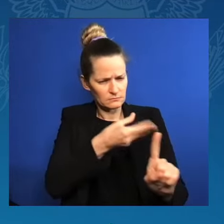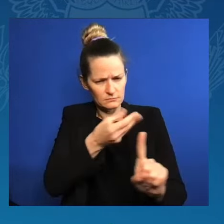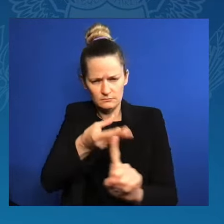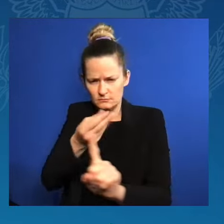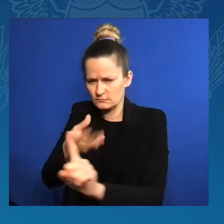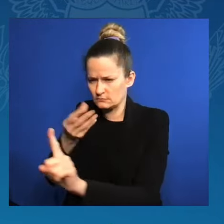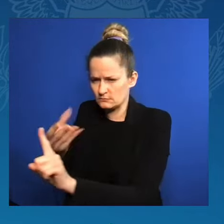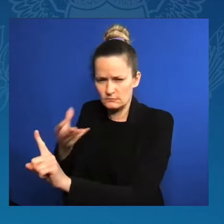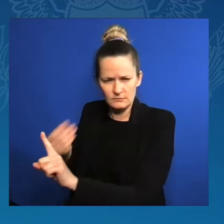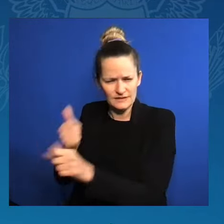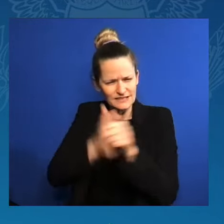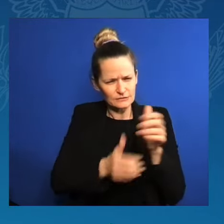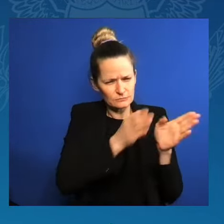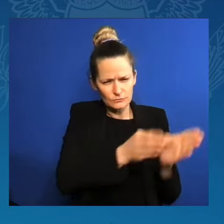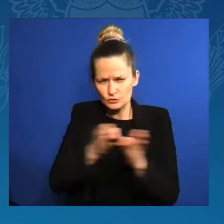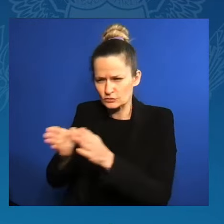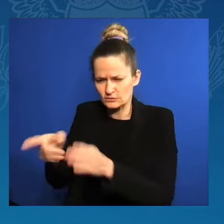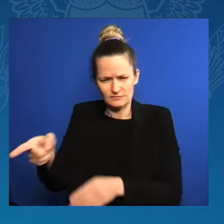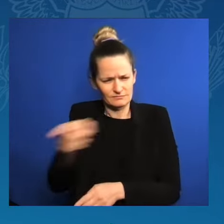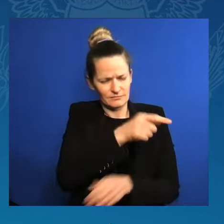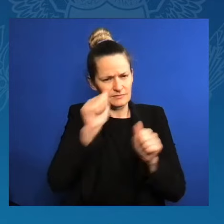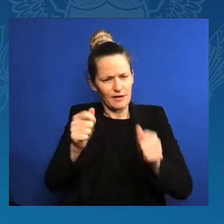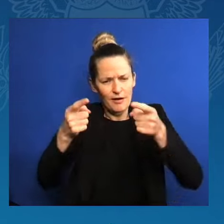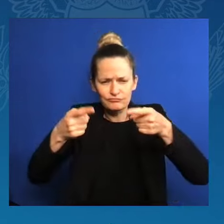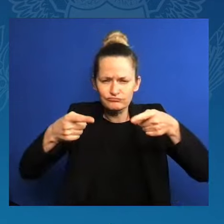Since the founding of our country, we all know,